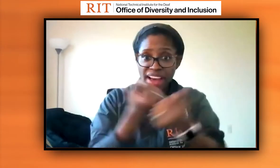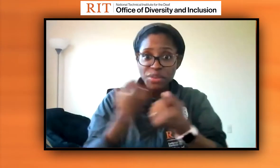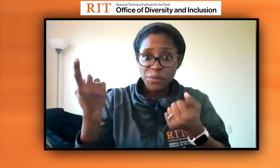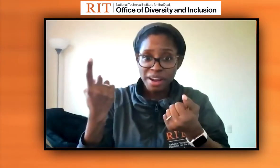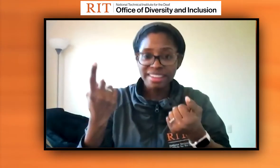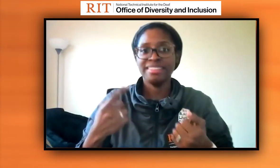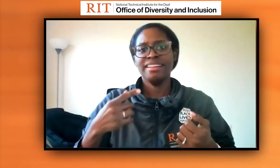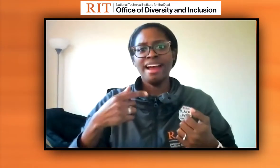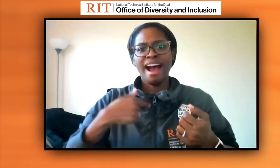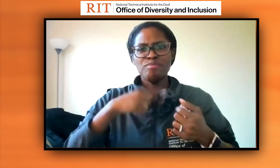Hello, everyone.